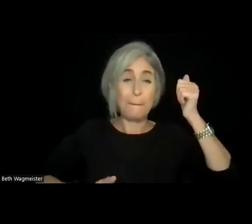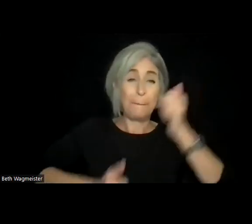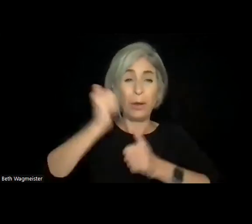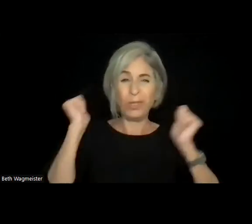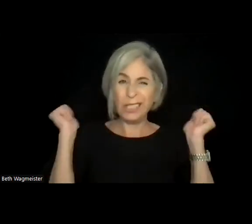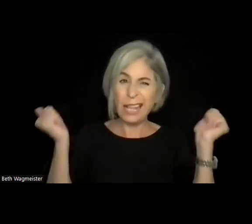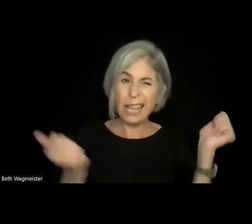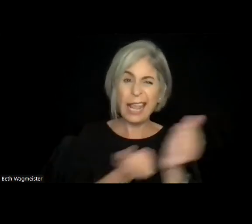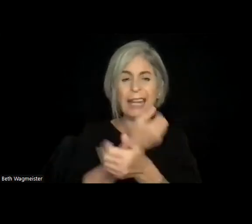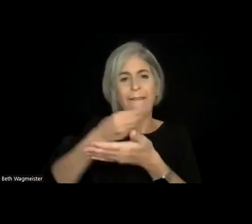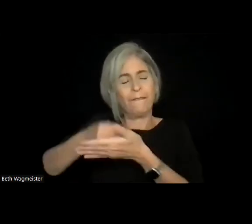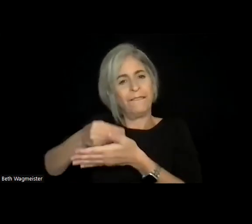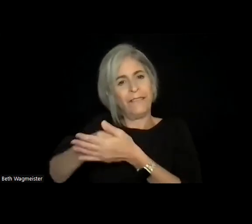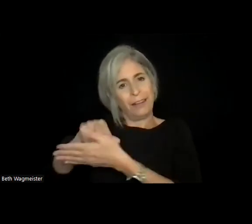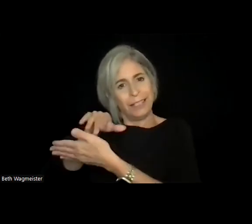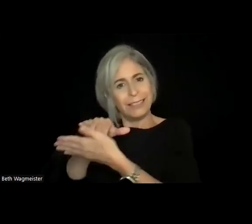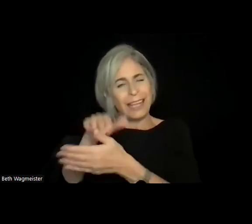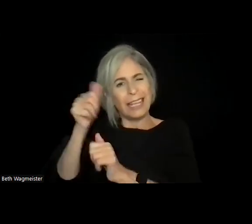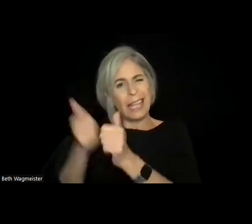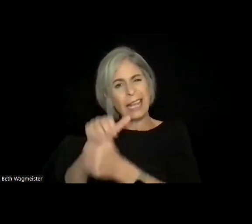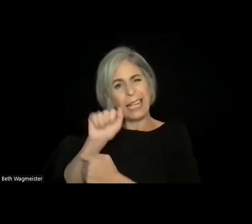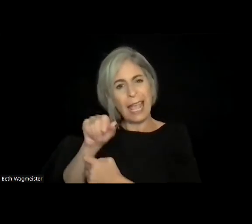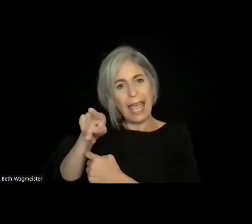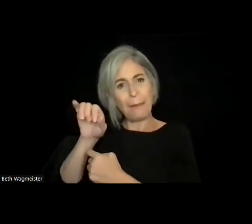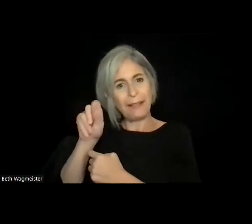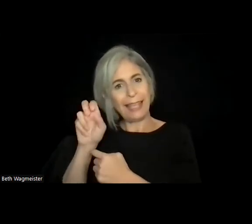, mobility impairments and the roster goes on and on and on and in